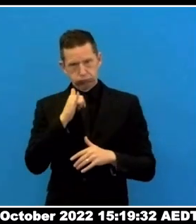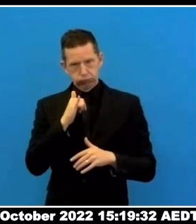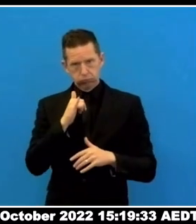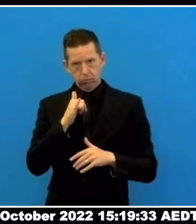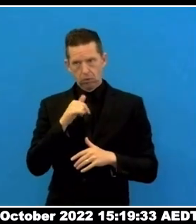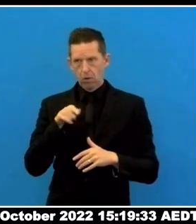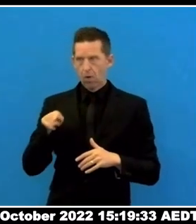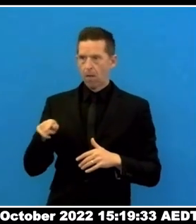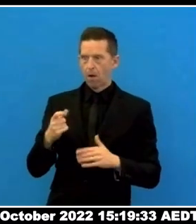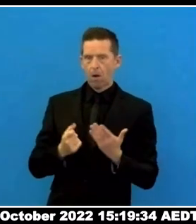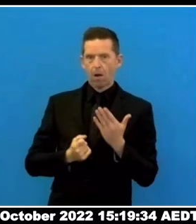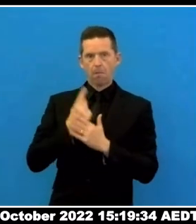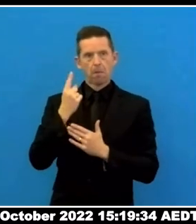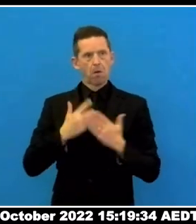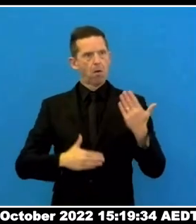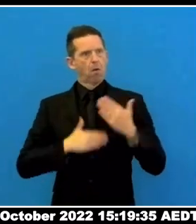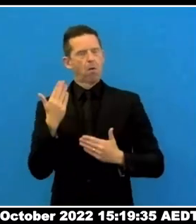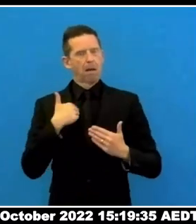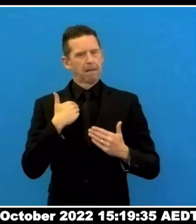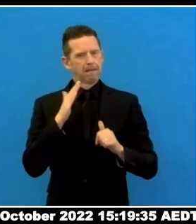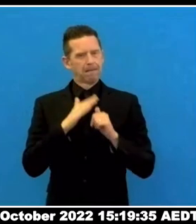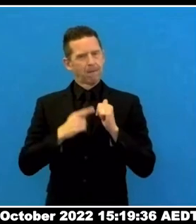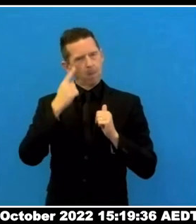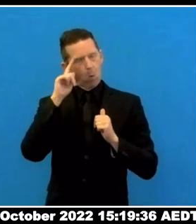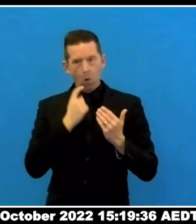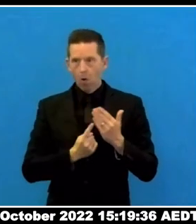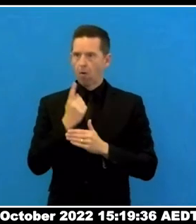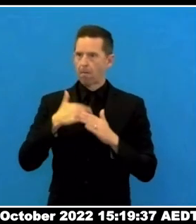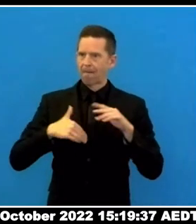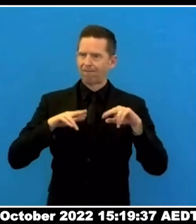that perhaps are not even expected in the families. Is that right? That's right.